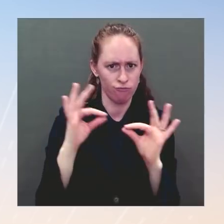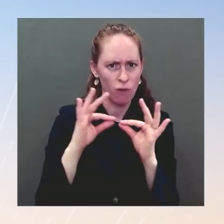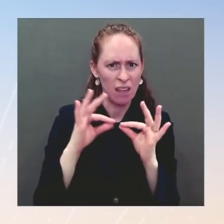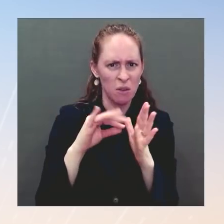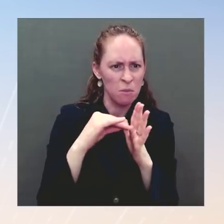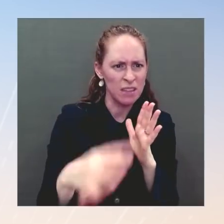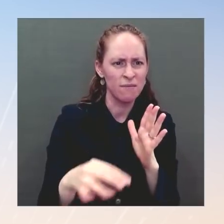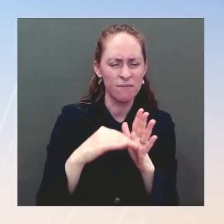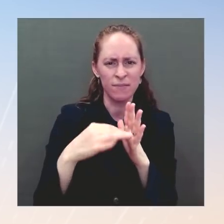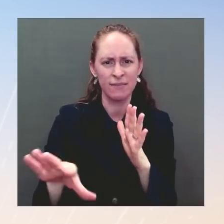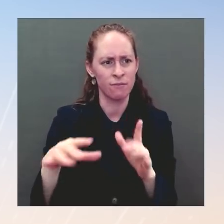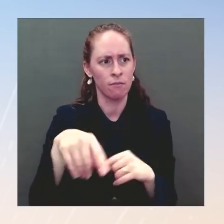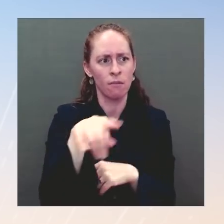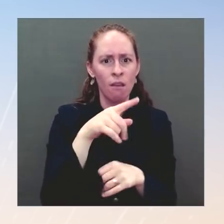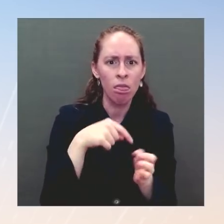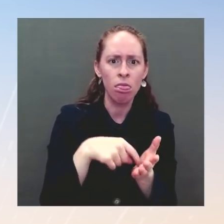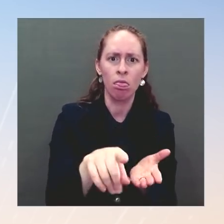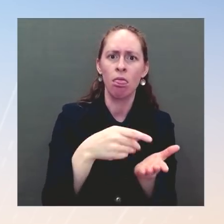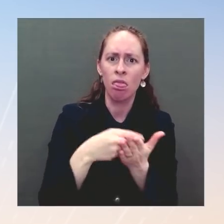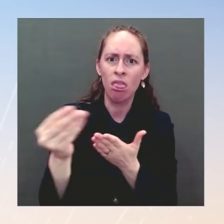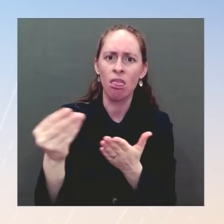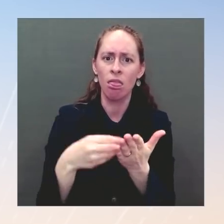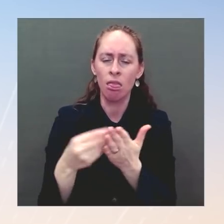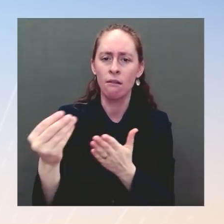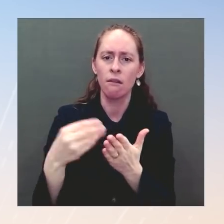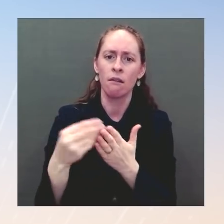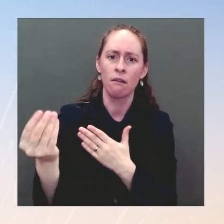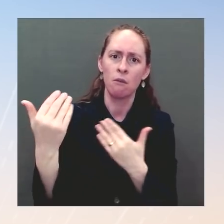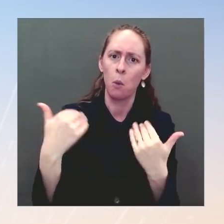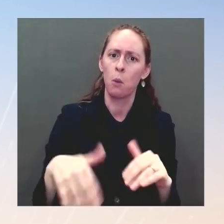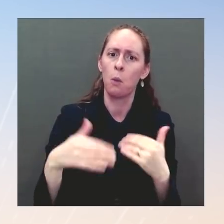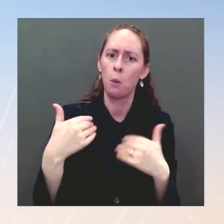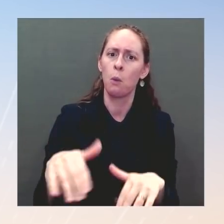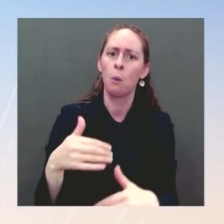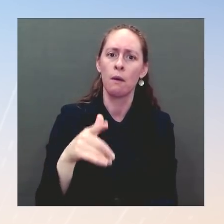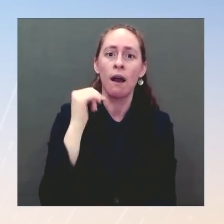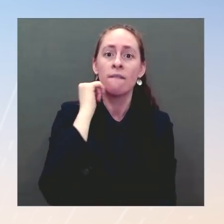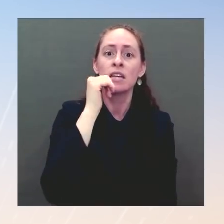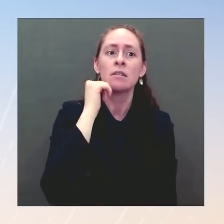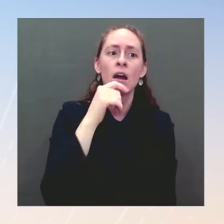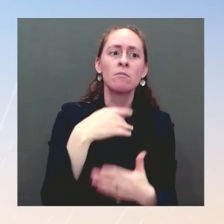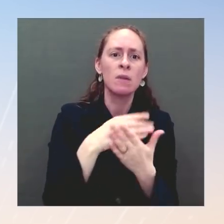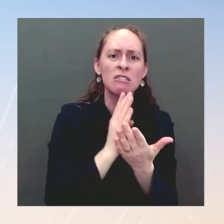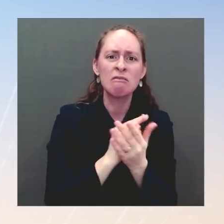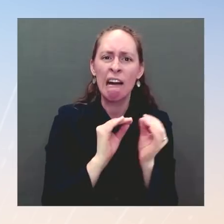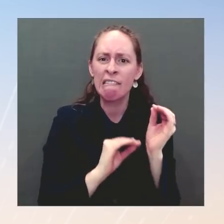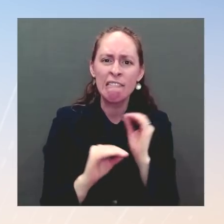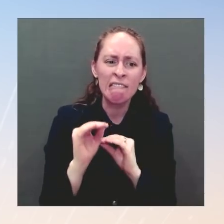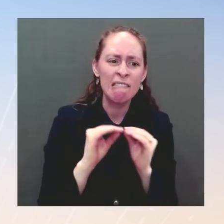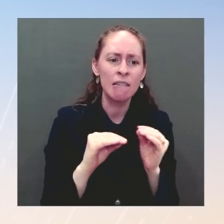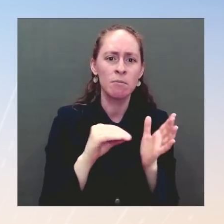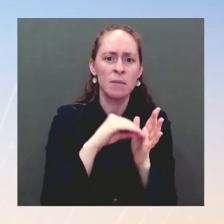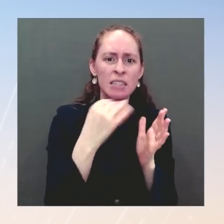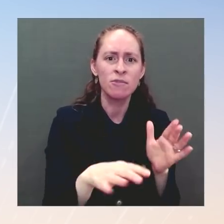whether it's childcare, healthcare, eldercare, whatever it may be. That is a central part of his economic agenda. Go ahead.